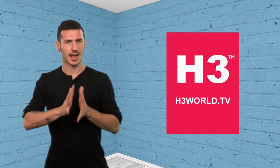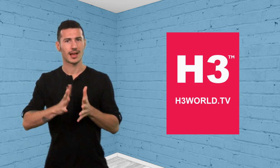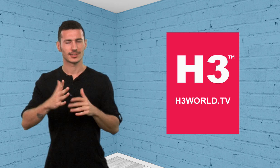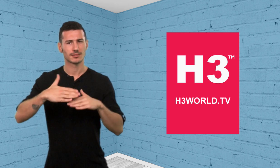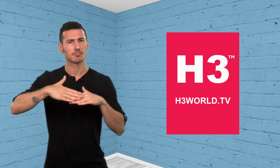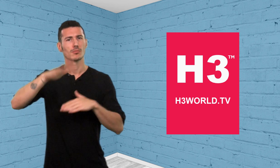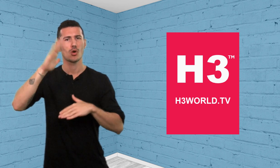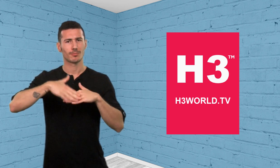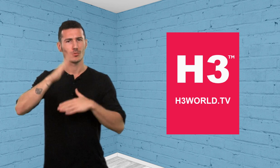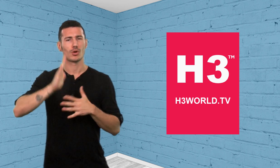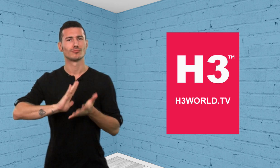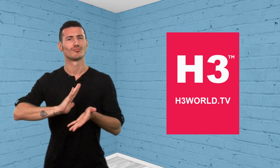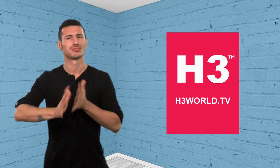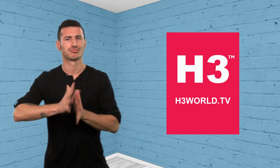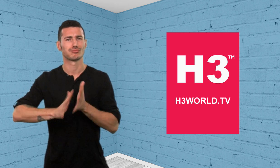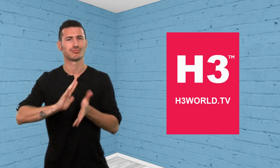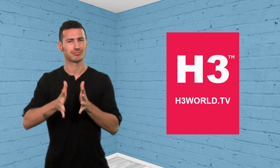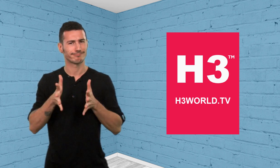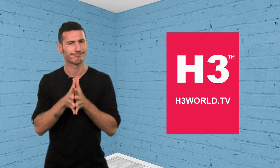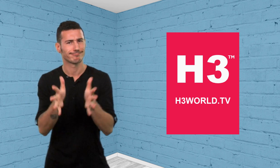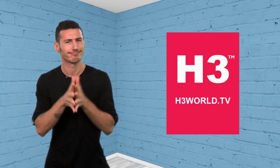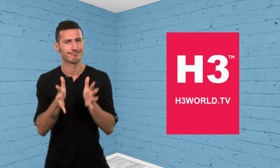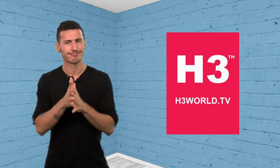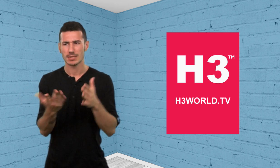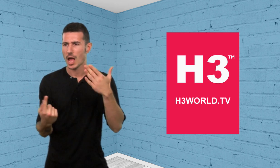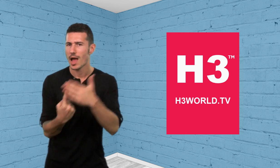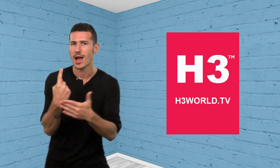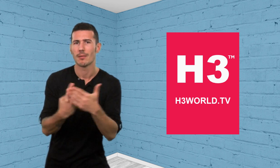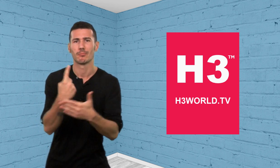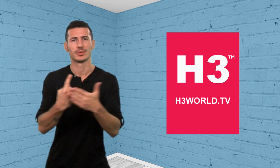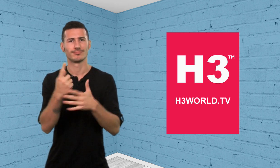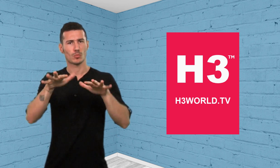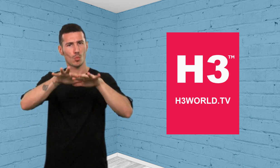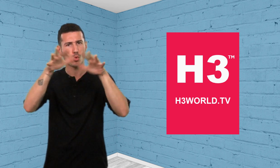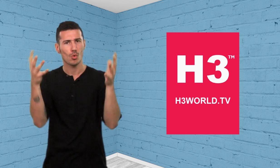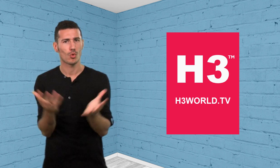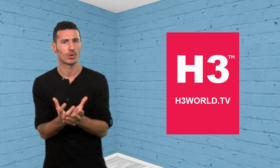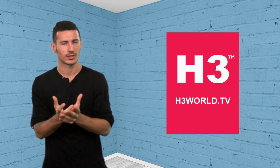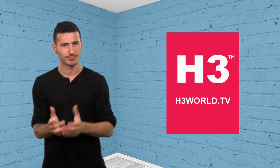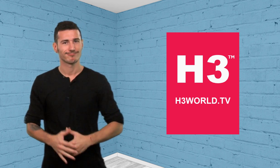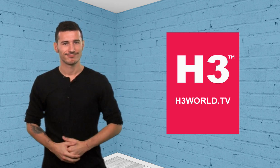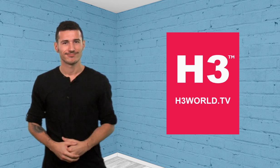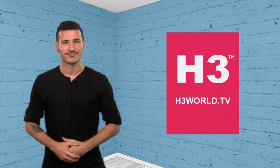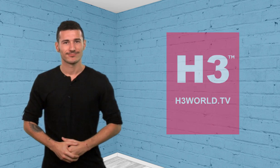about what’s happening in world by weekly basis.